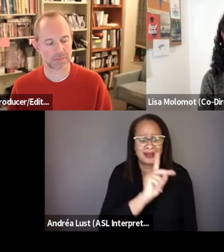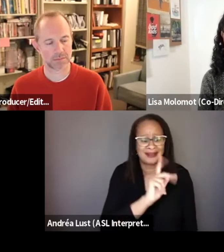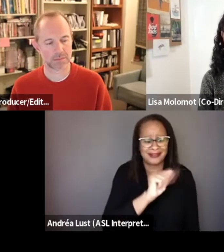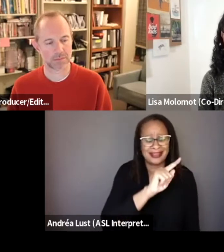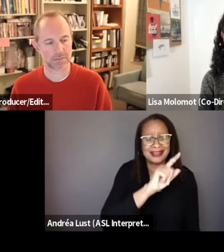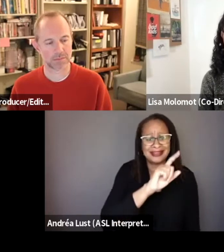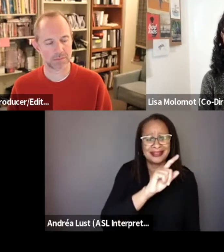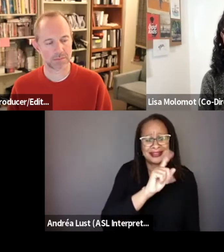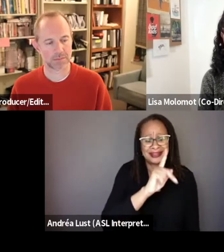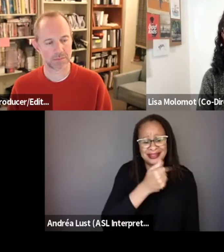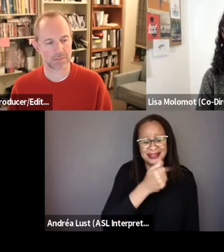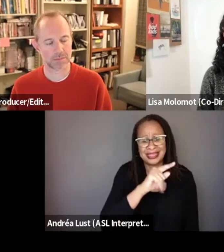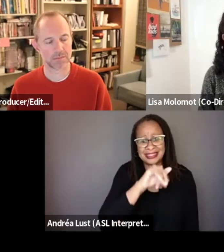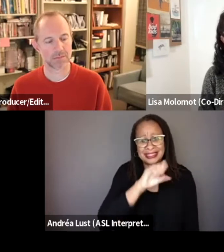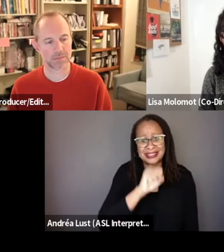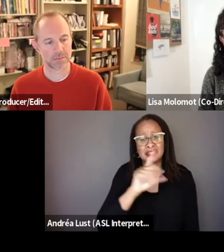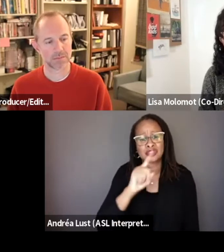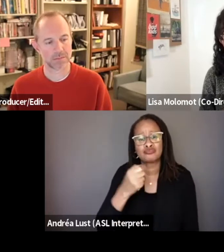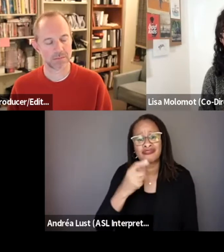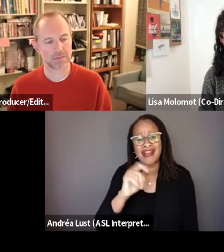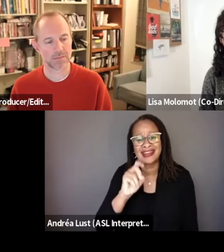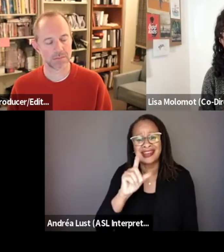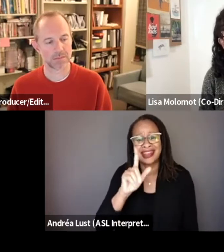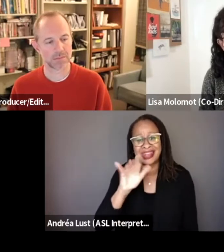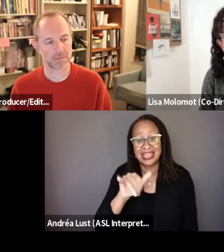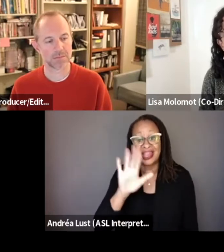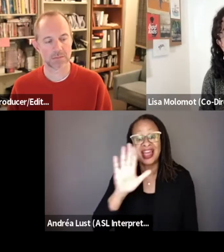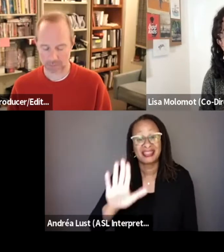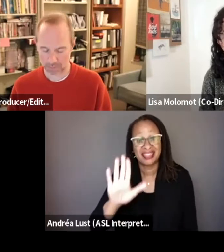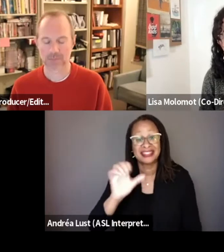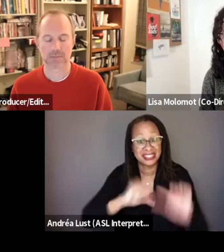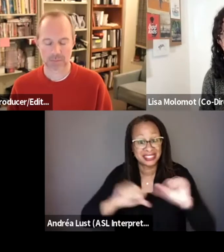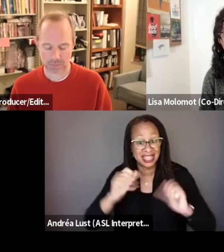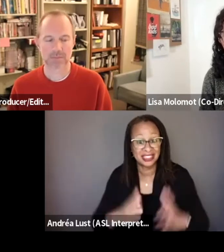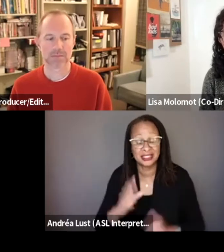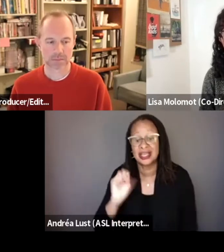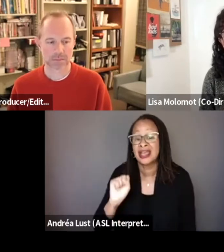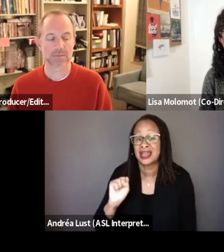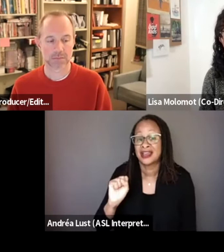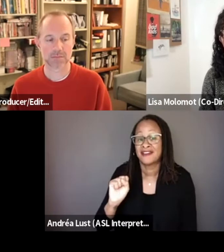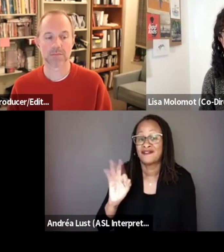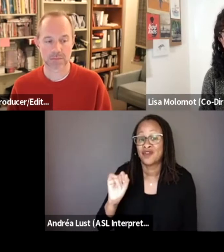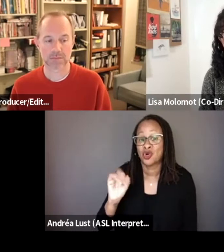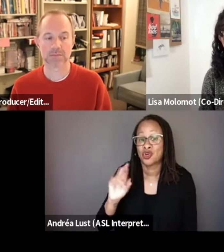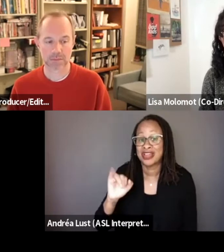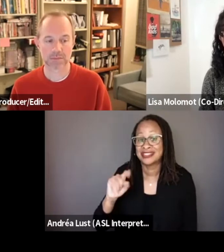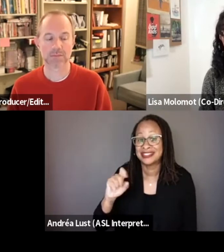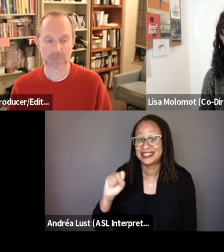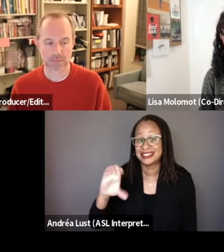the forensic scientist. We saw her journey with this because we pretty much started filming when she started working on all of this